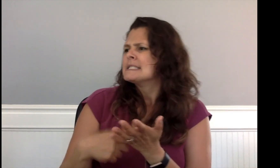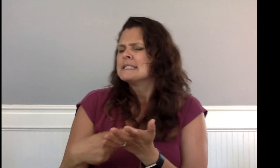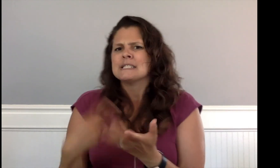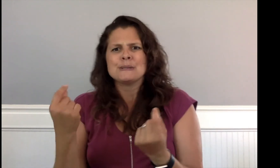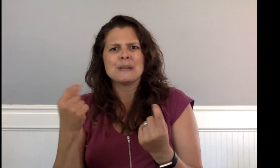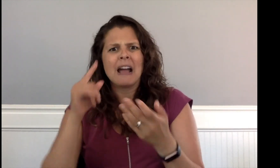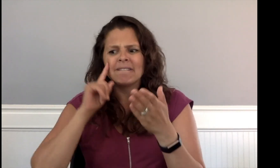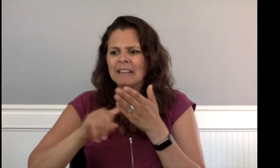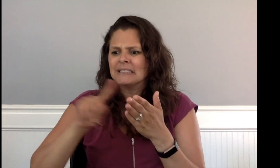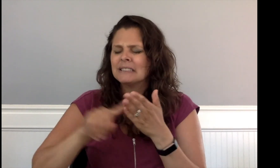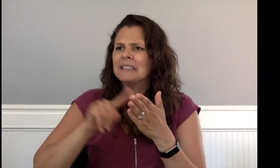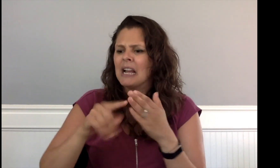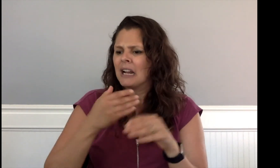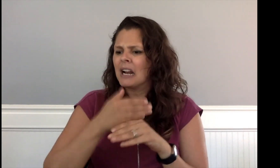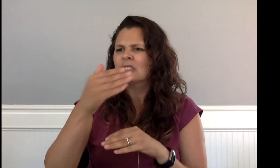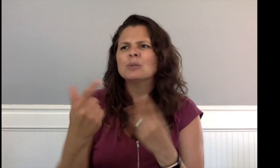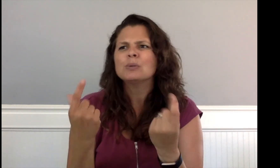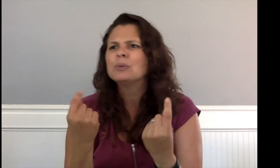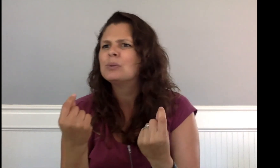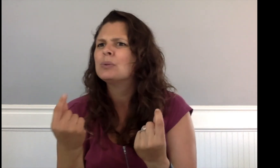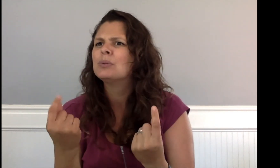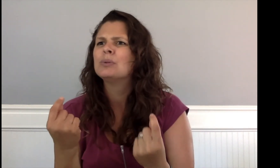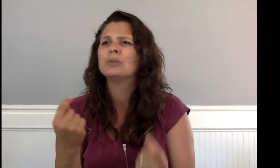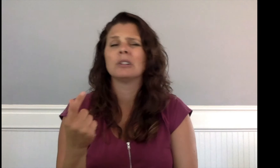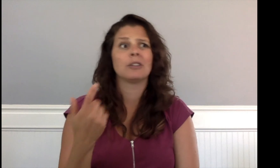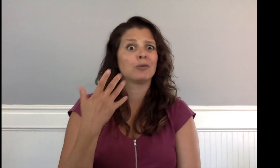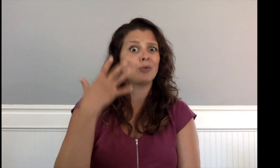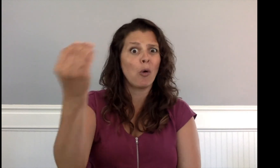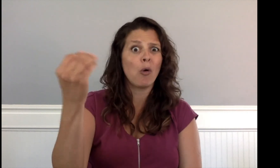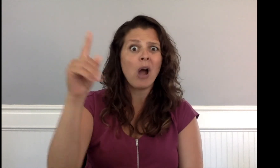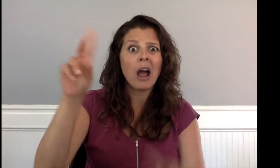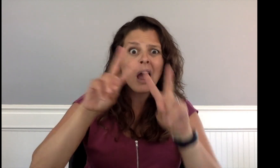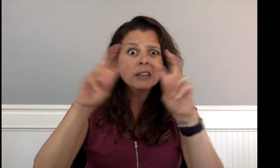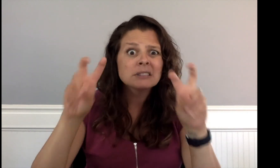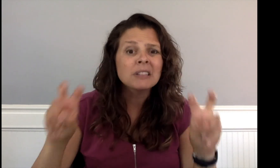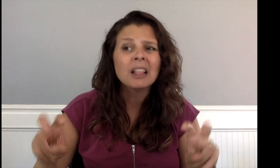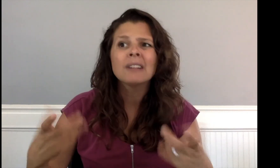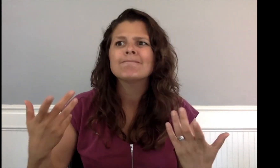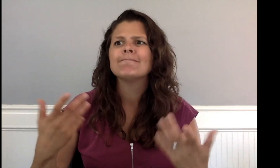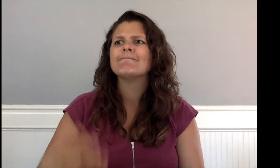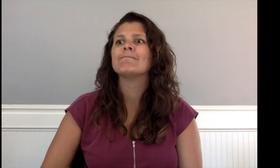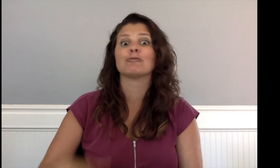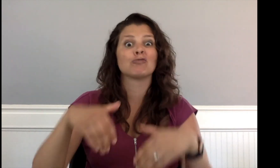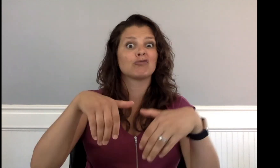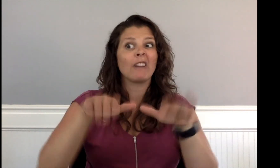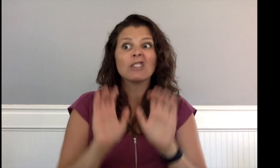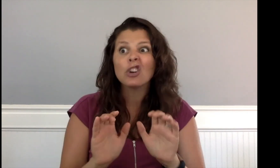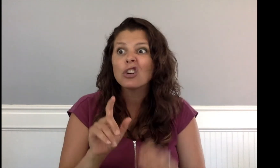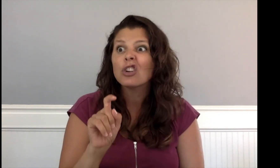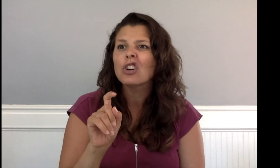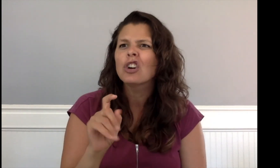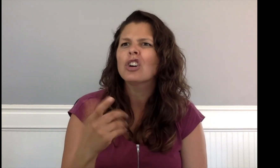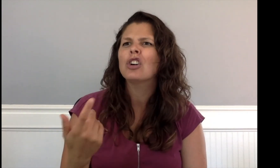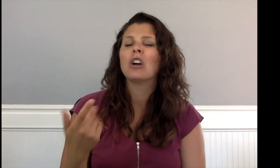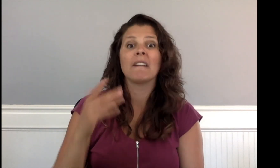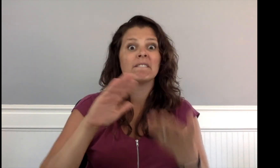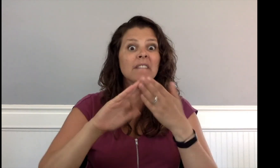Charlie and Frog debated where to investigate next. Should they go back to the castle? The graveyard?